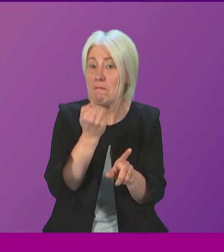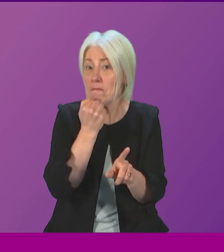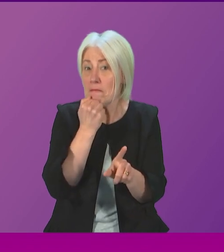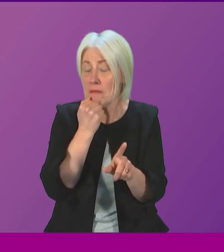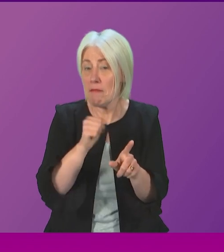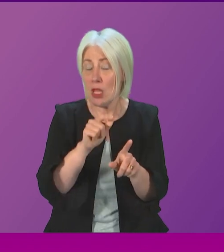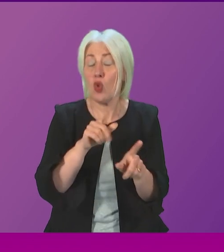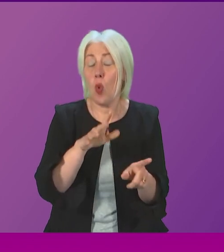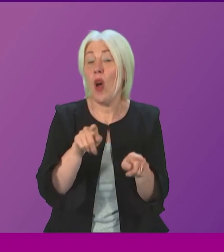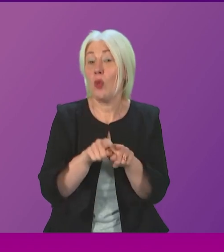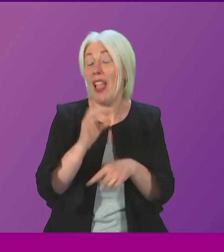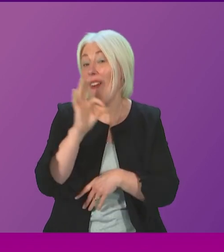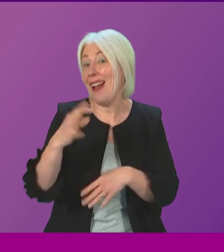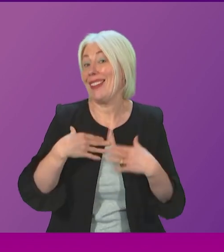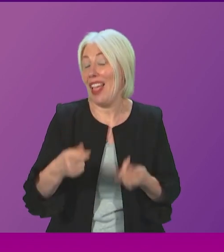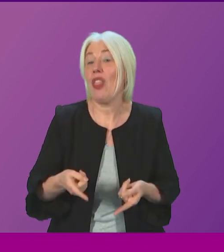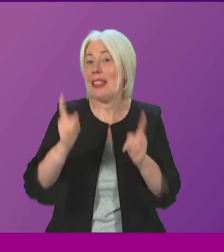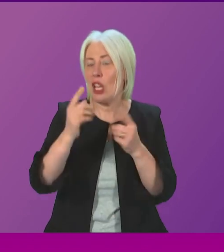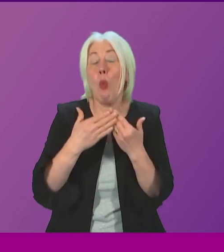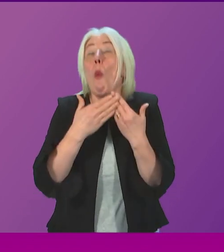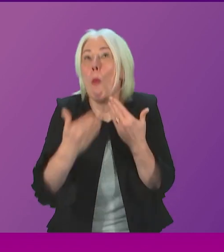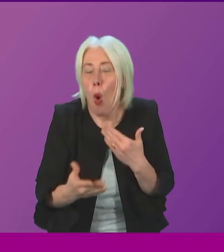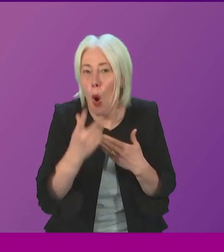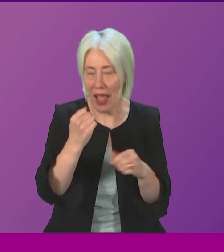I have asked the health secretary to look at what more can be done to ensure that we